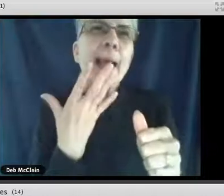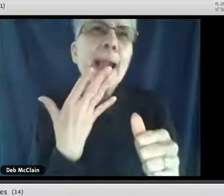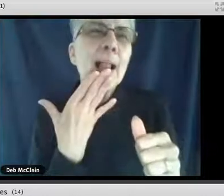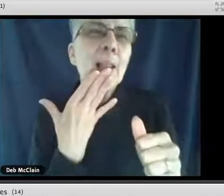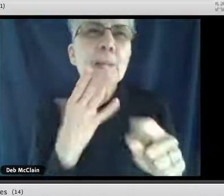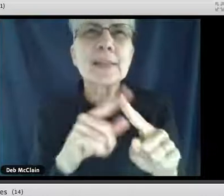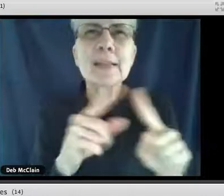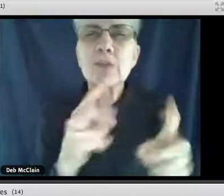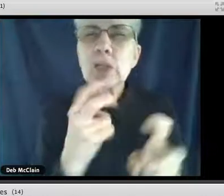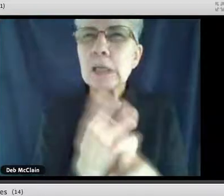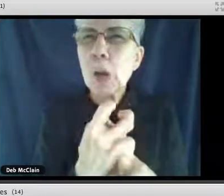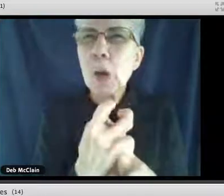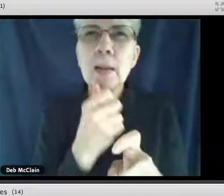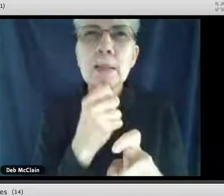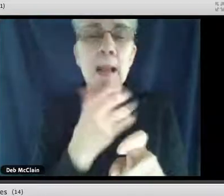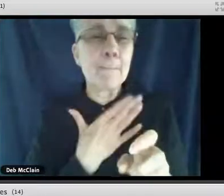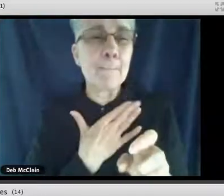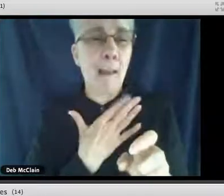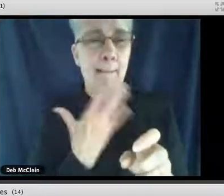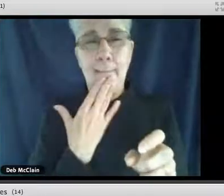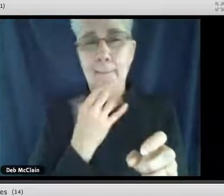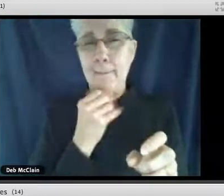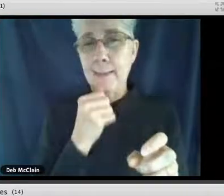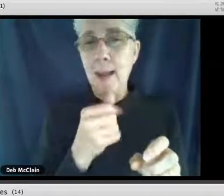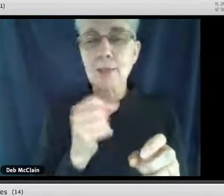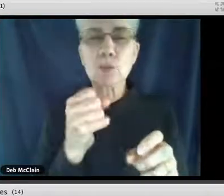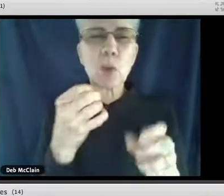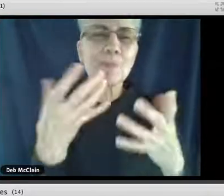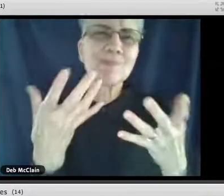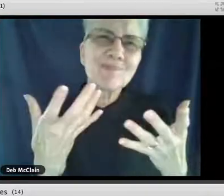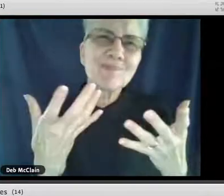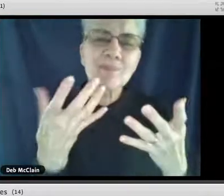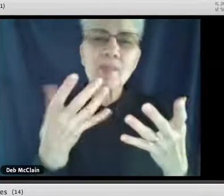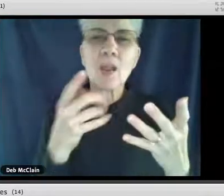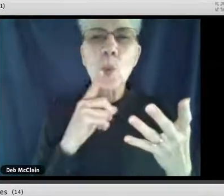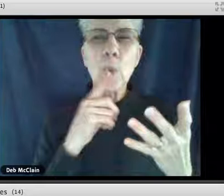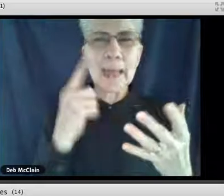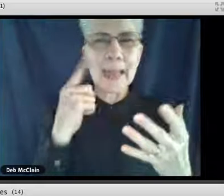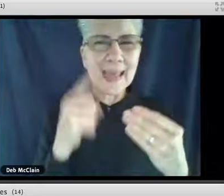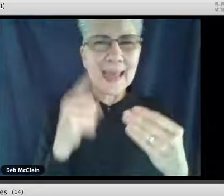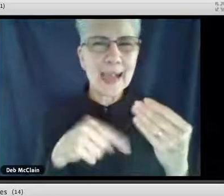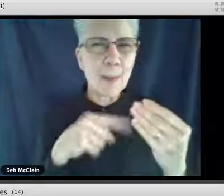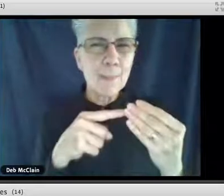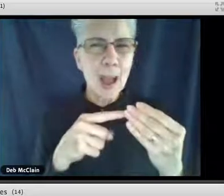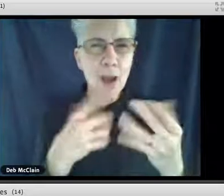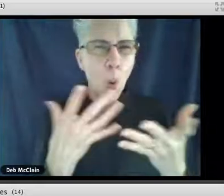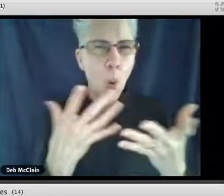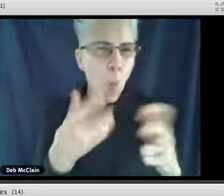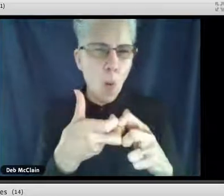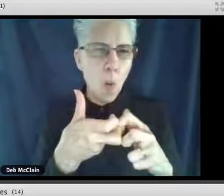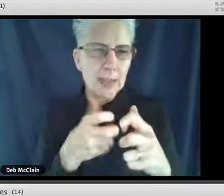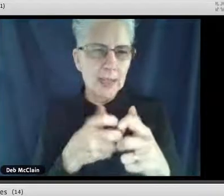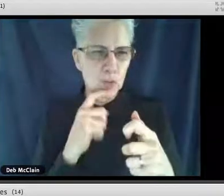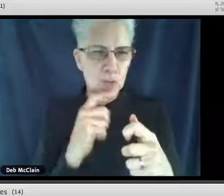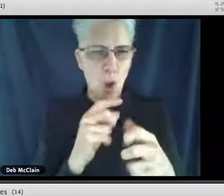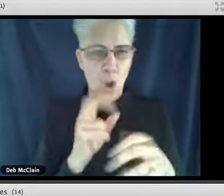because that's just not my kind of color. So really think about, what issues are your users facing?